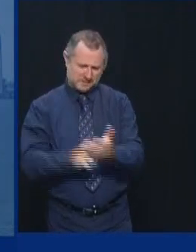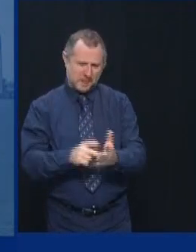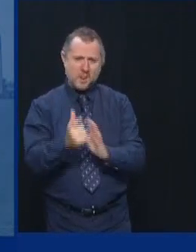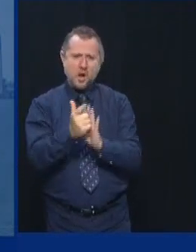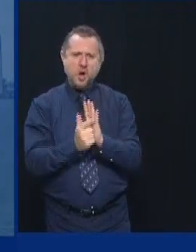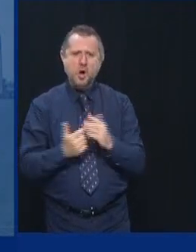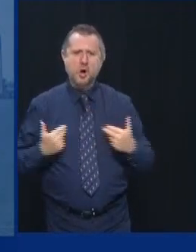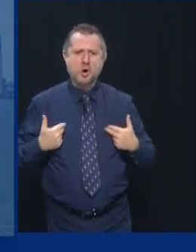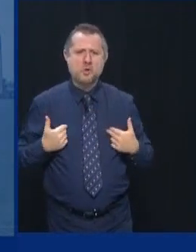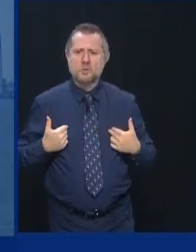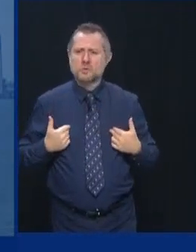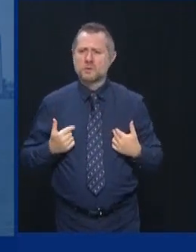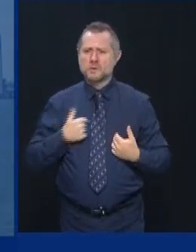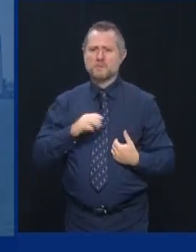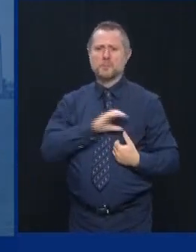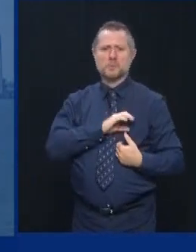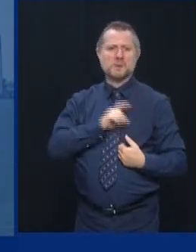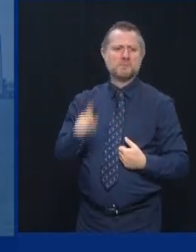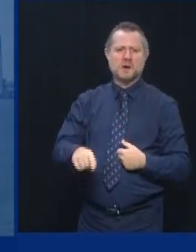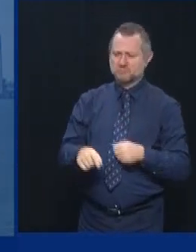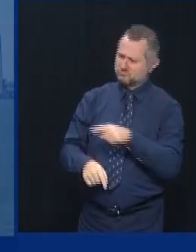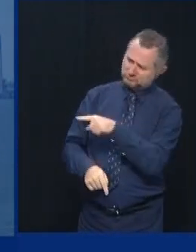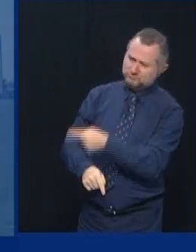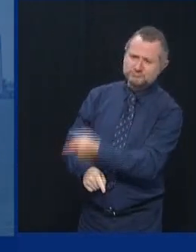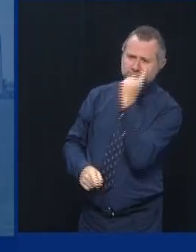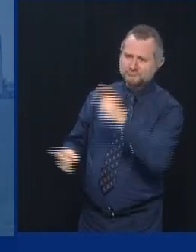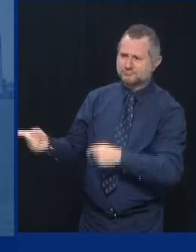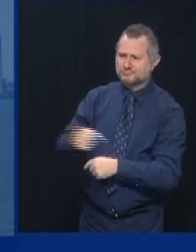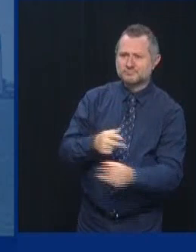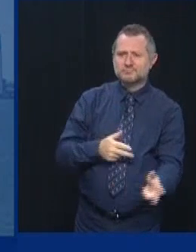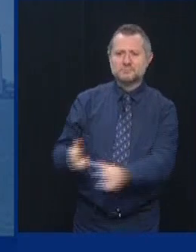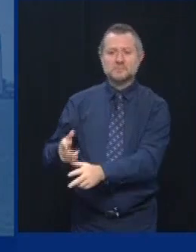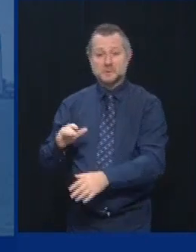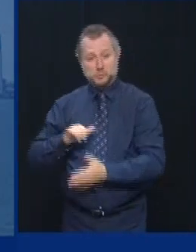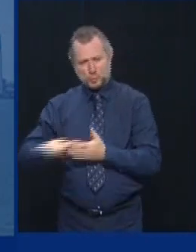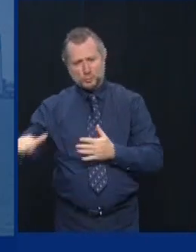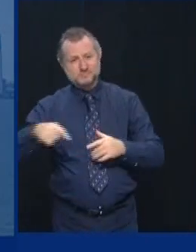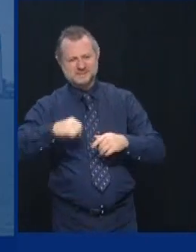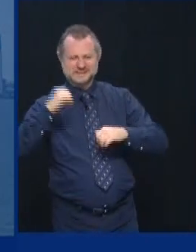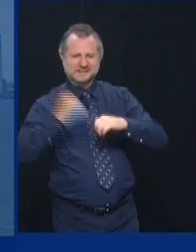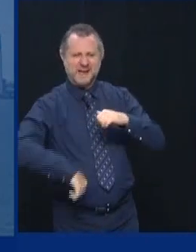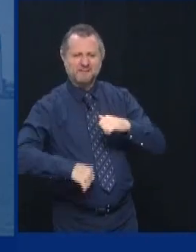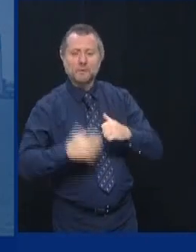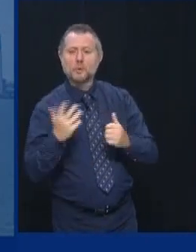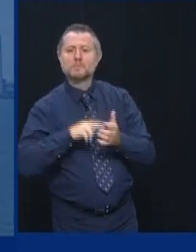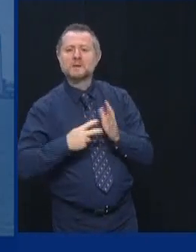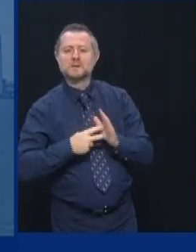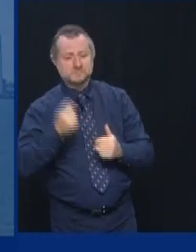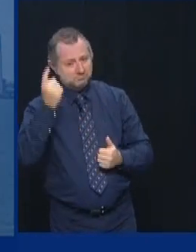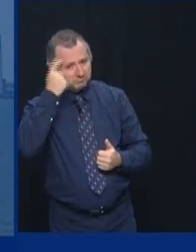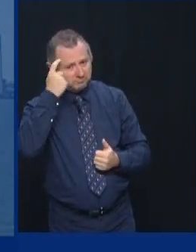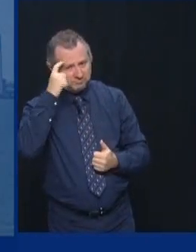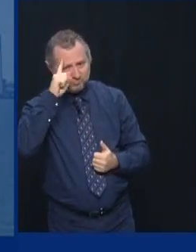I KNOW. BECAUSE I PASSED THAT LAW. IT'S ONLY AS GOOD AS THE ENFORCEMENT.